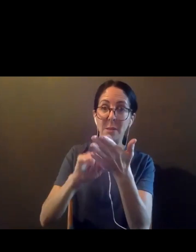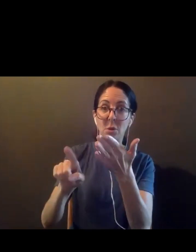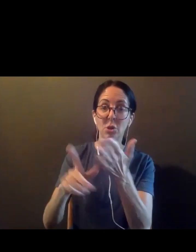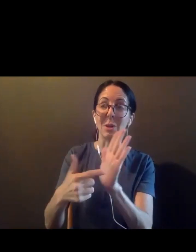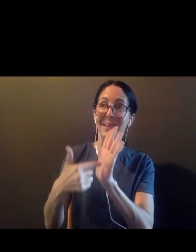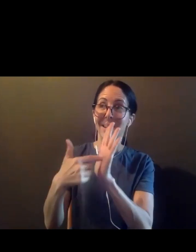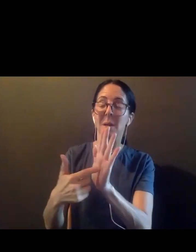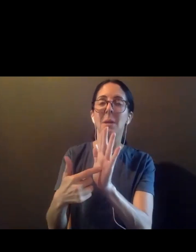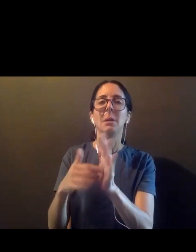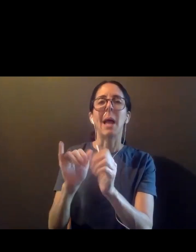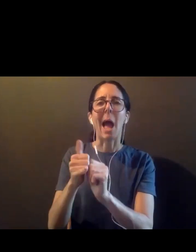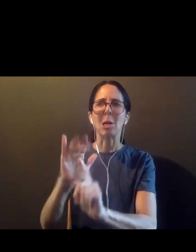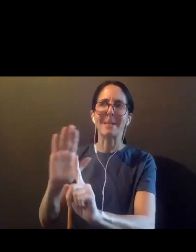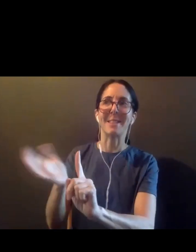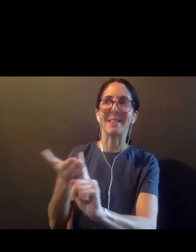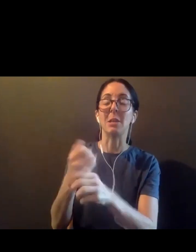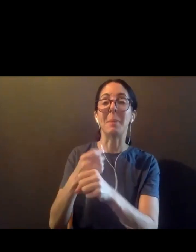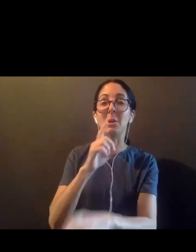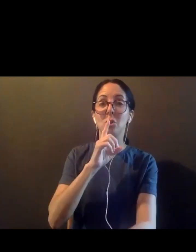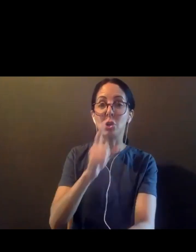and the strategies will come and follow that funding.